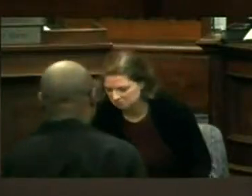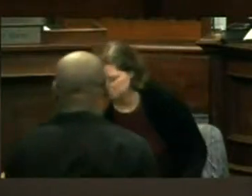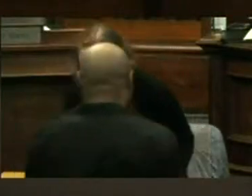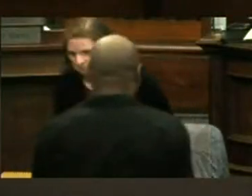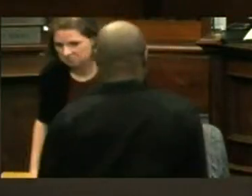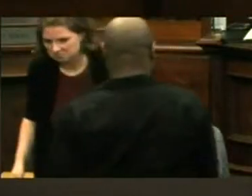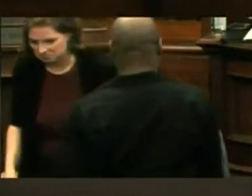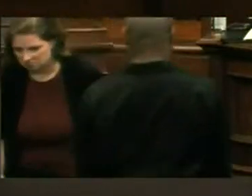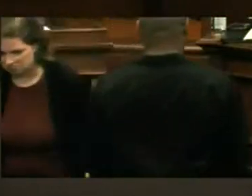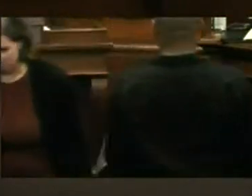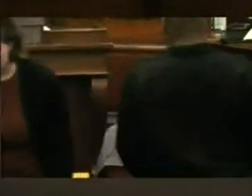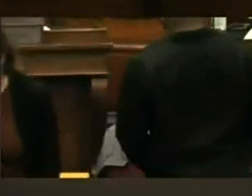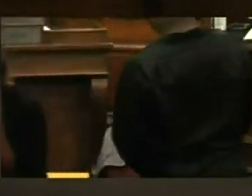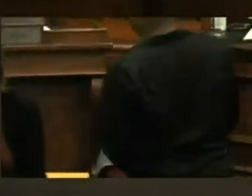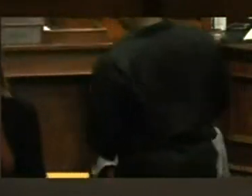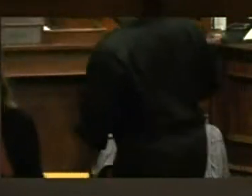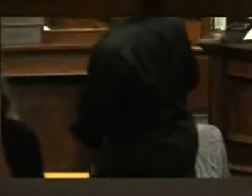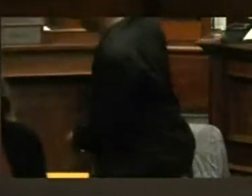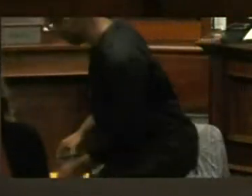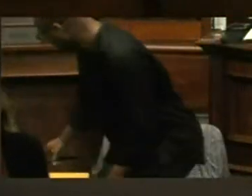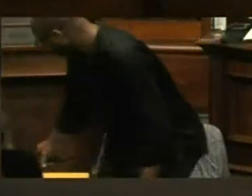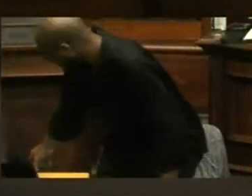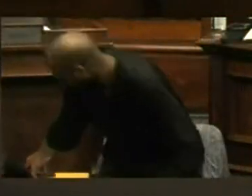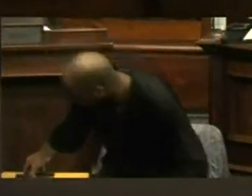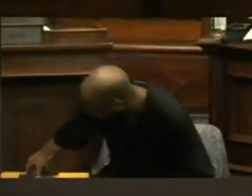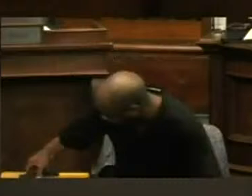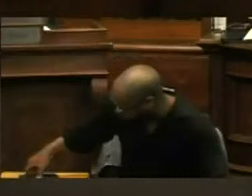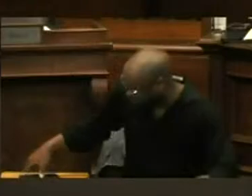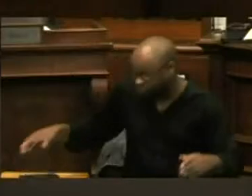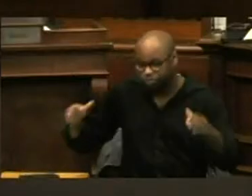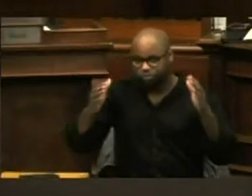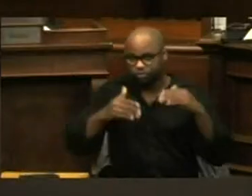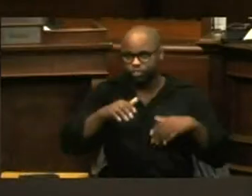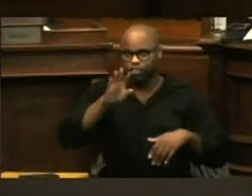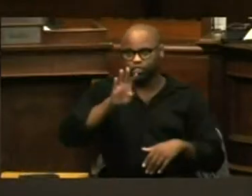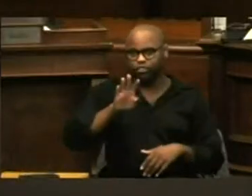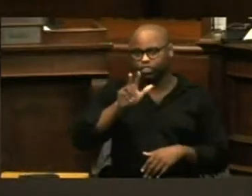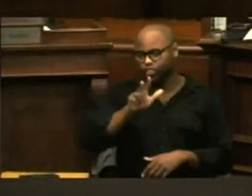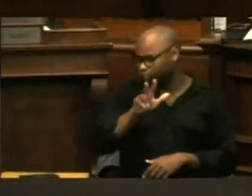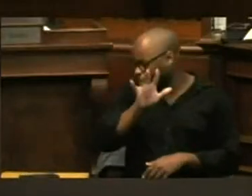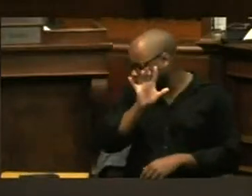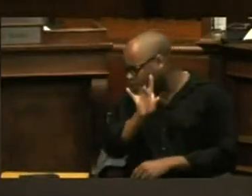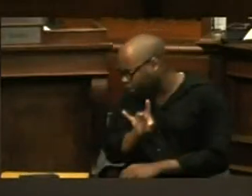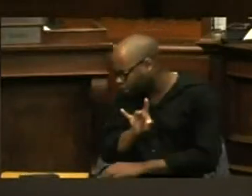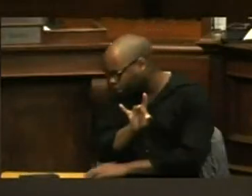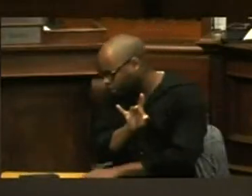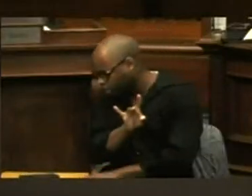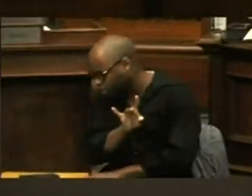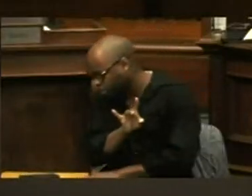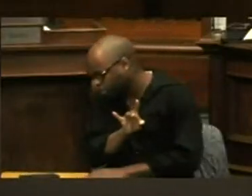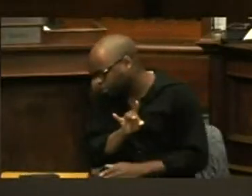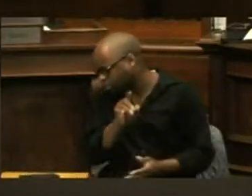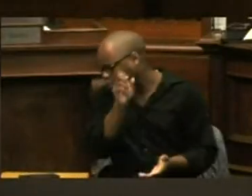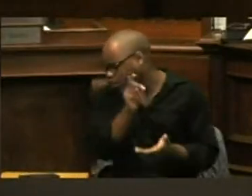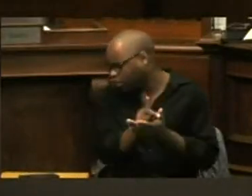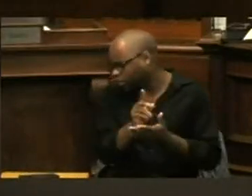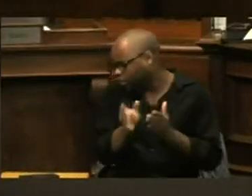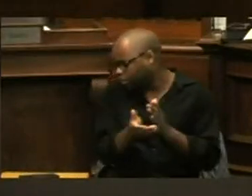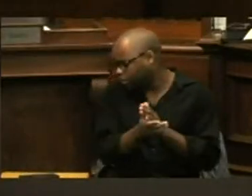motion carries. Introductory number 438. Authorizing the mandatory agreement for the Youth Growth and Development